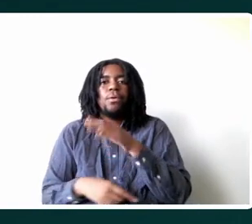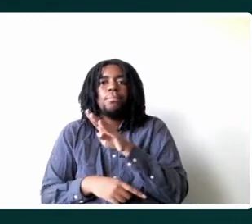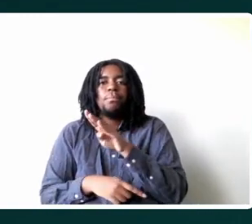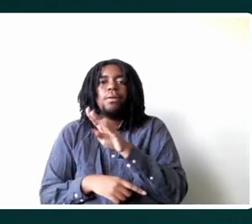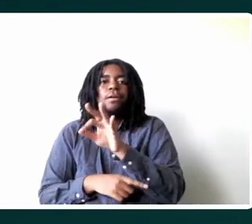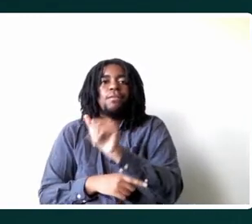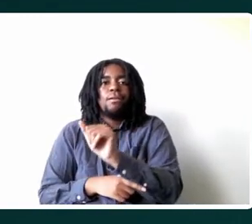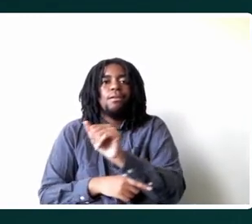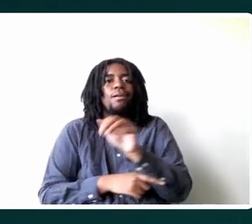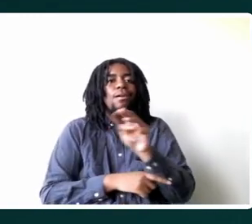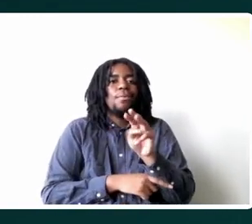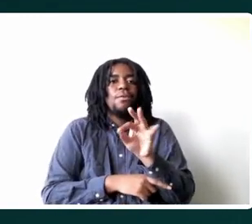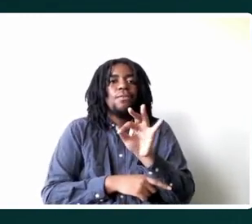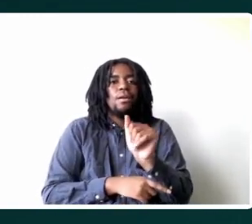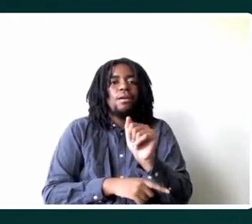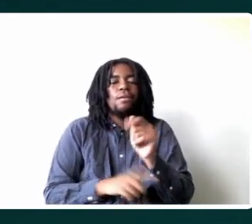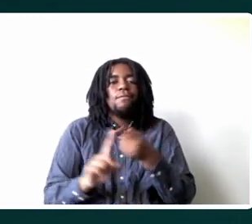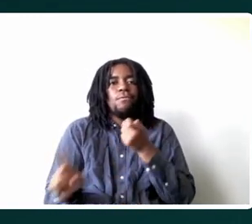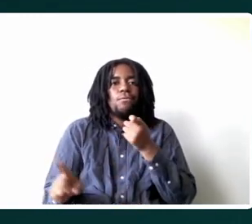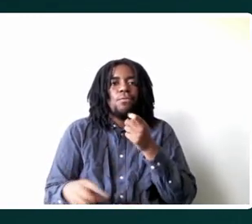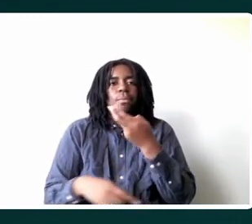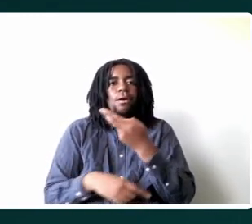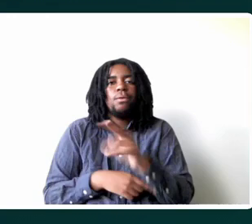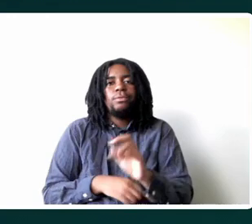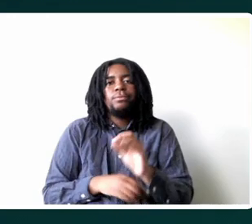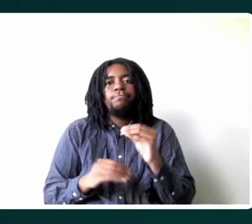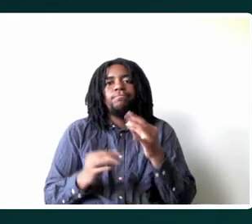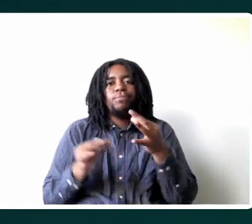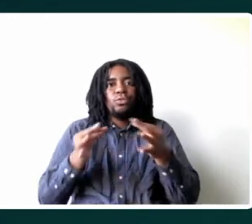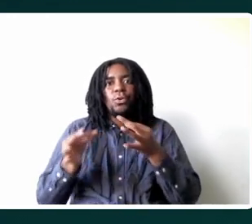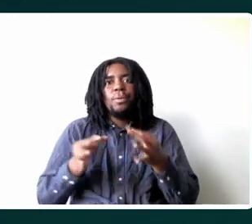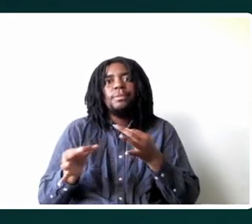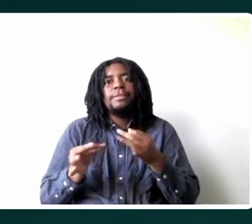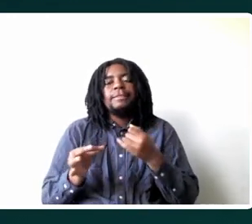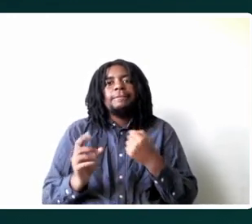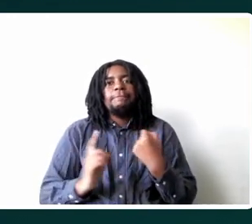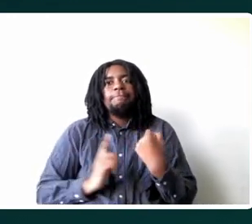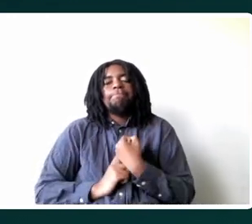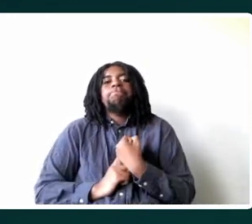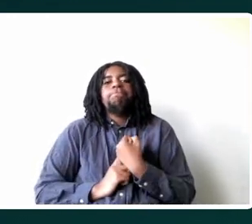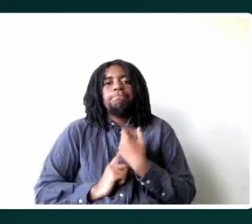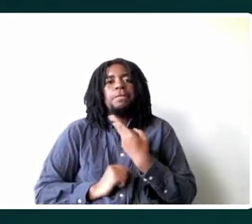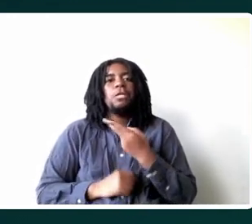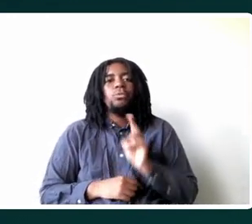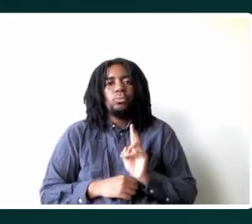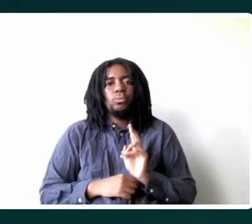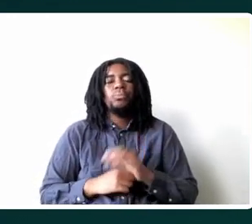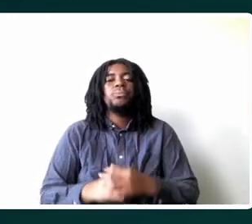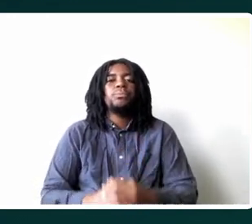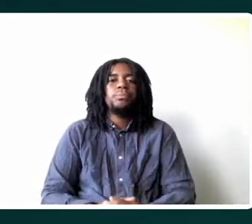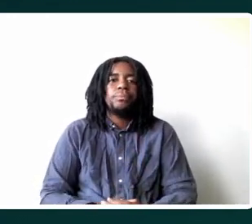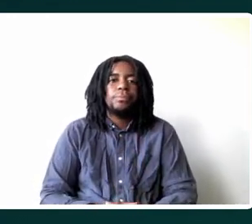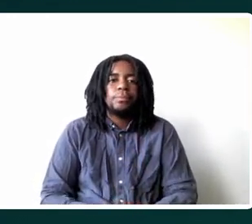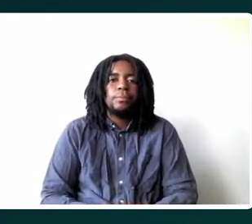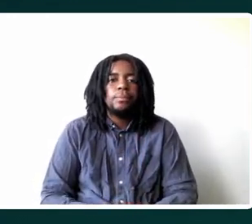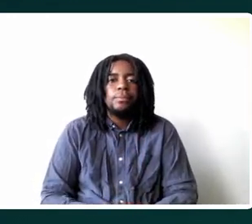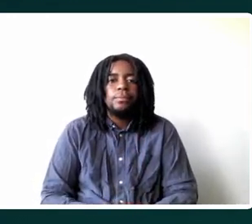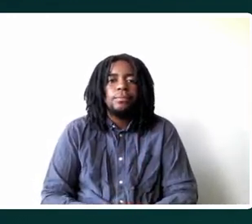Howard -- talking about the influence that her time at Howard had on her. [video presentation starts]